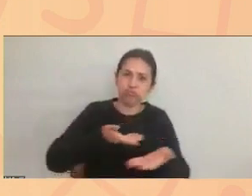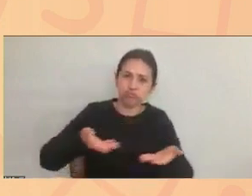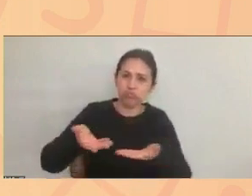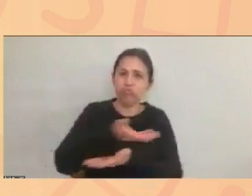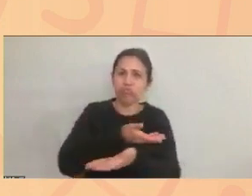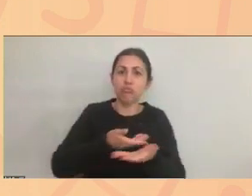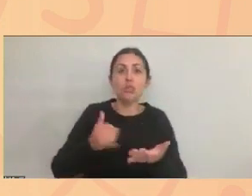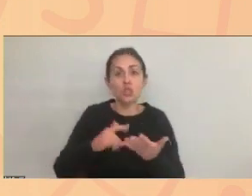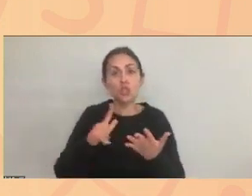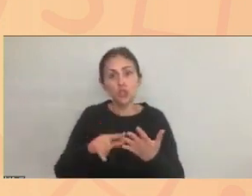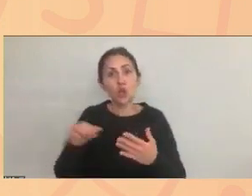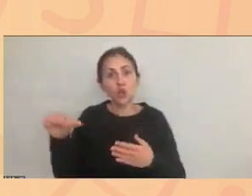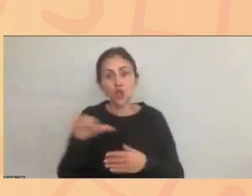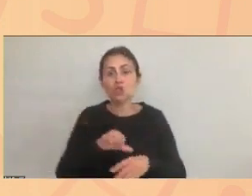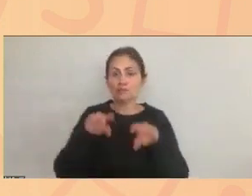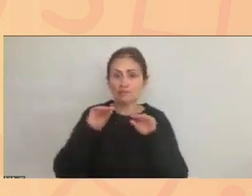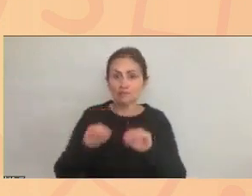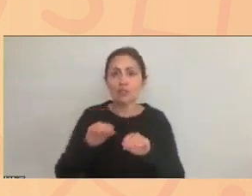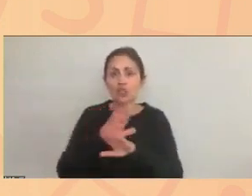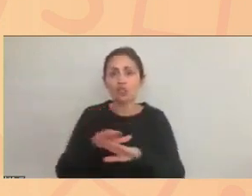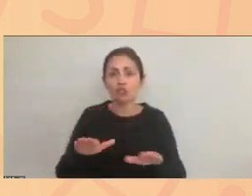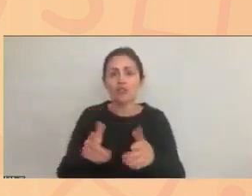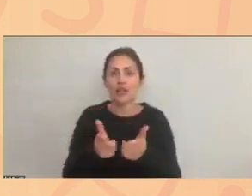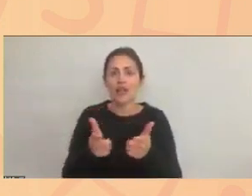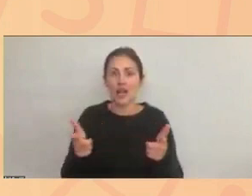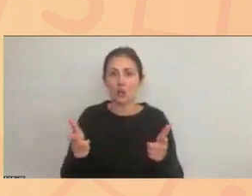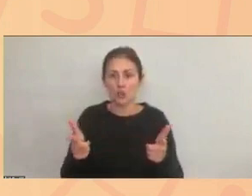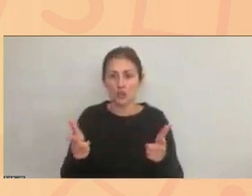the stuff that we're doing here, which you'll see presentation of.